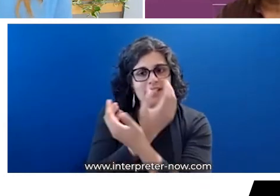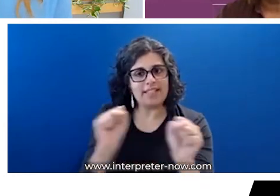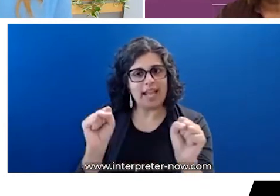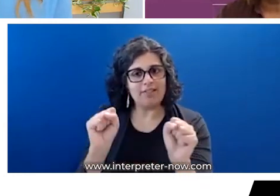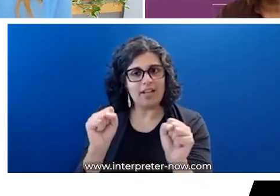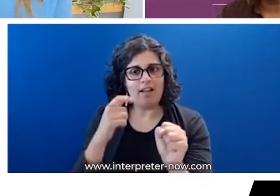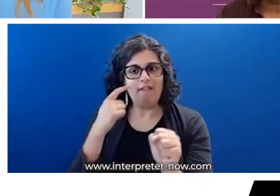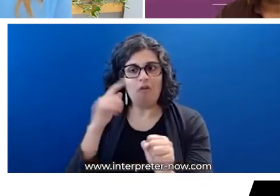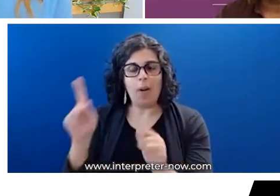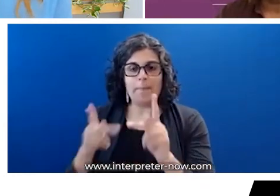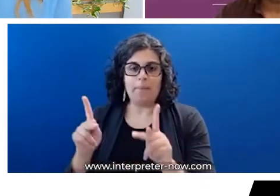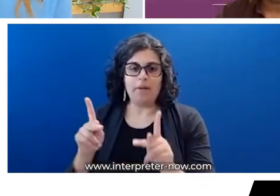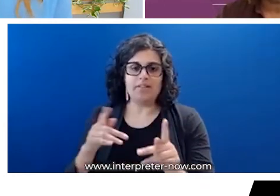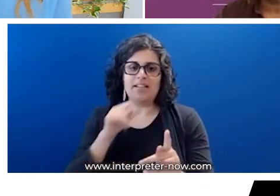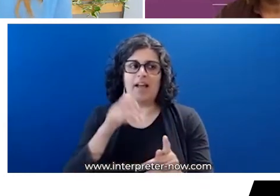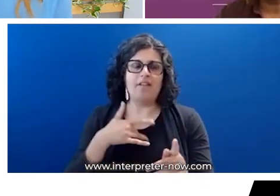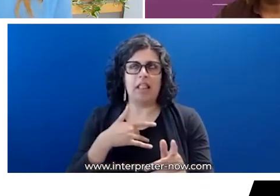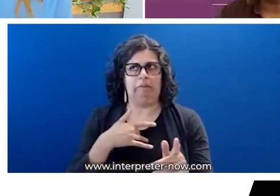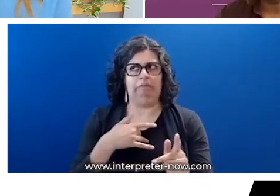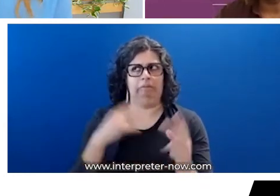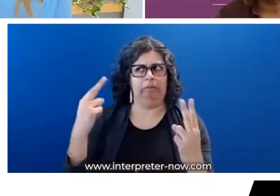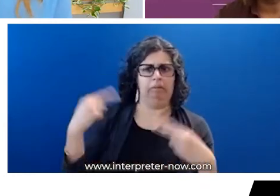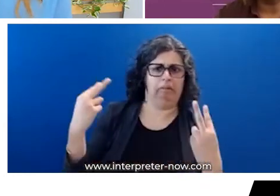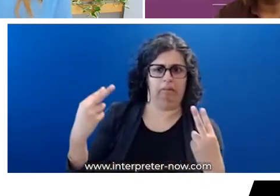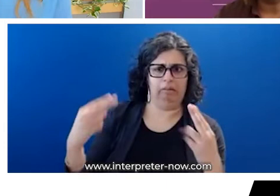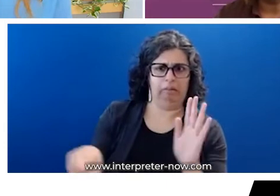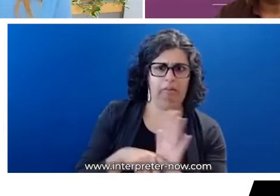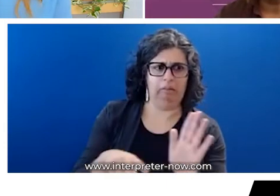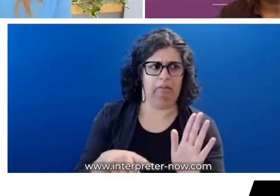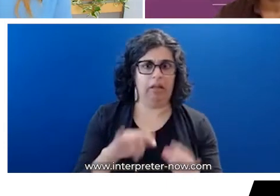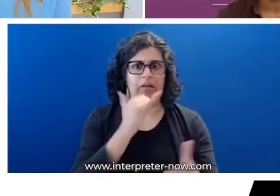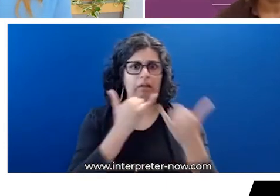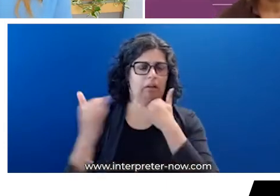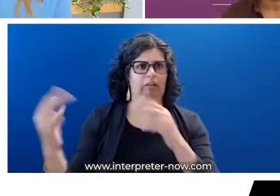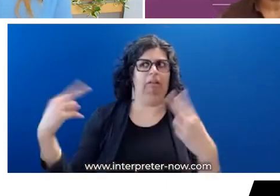to be defined or negatively judged by a mistake? Right?